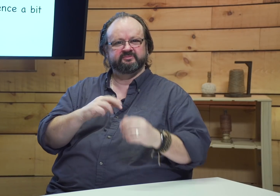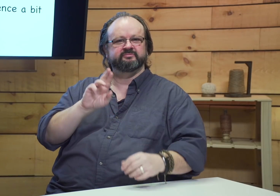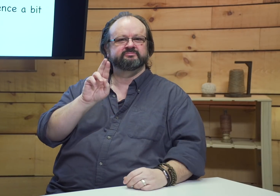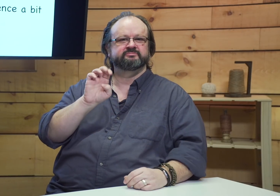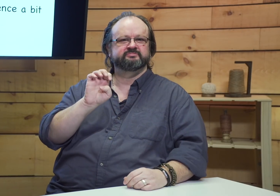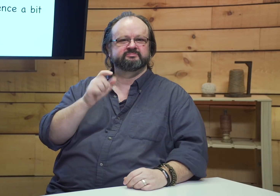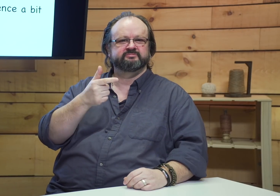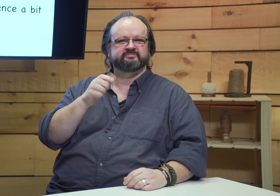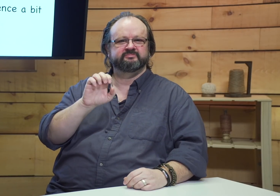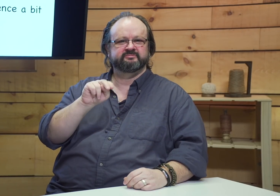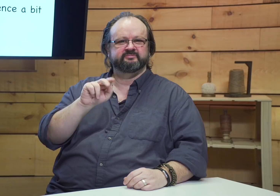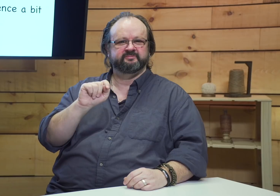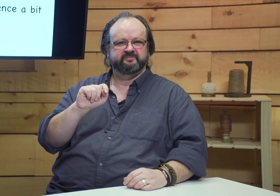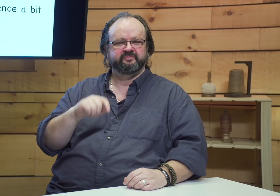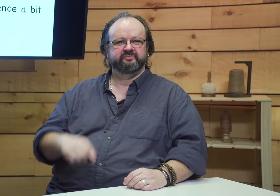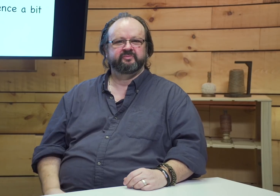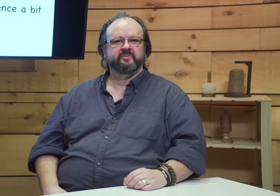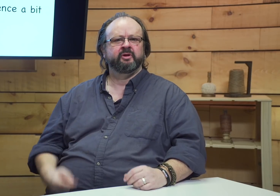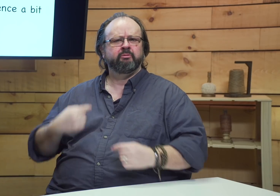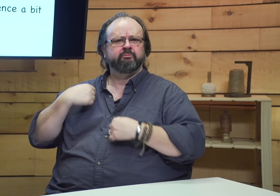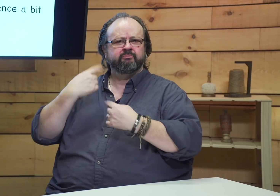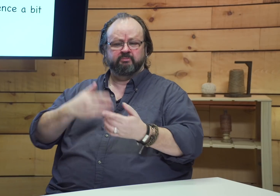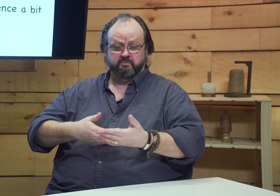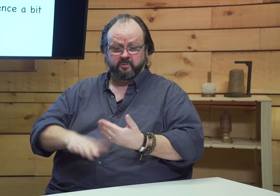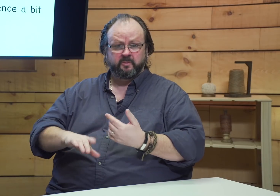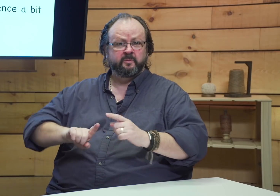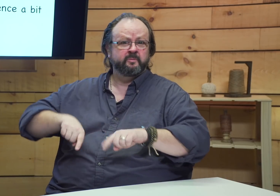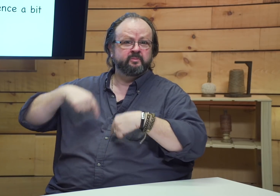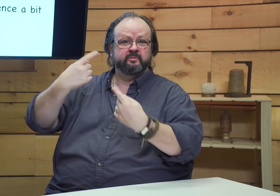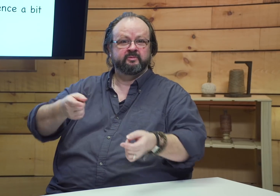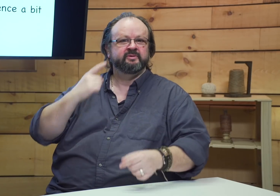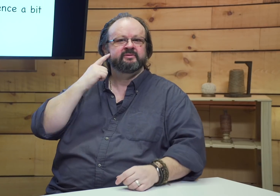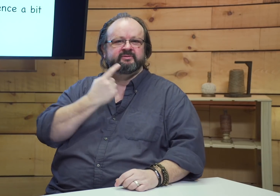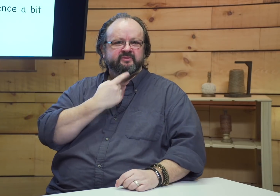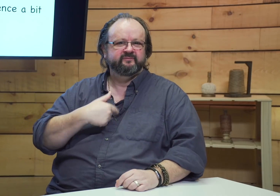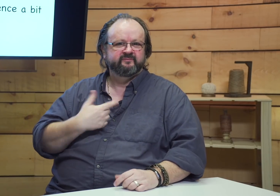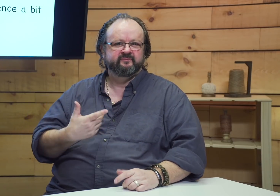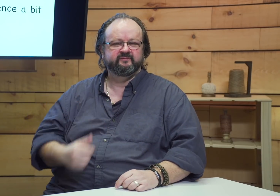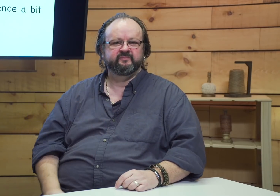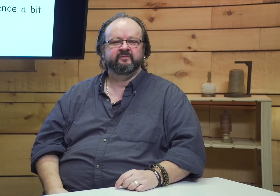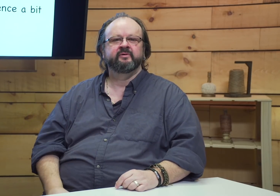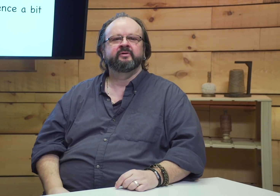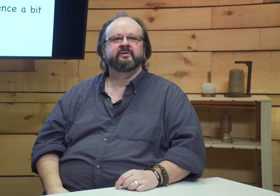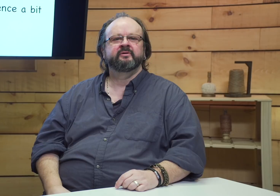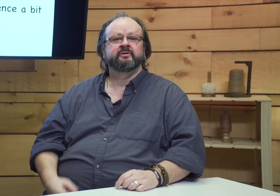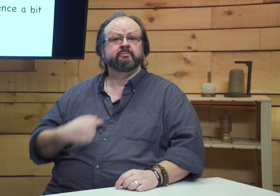R-E-G-E-N-T I was born Deaf.